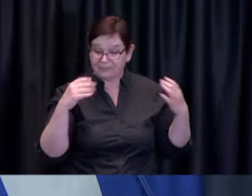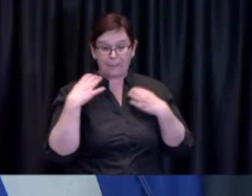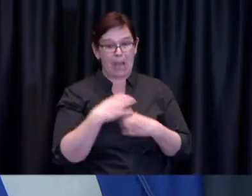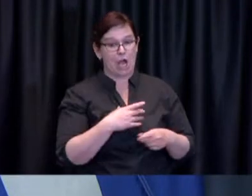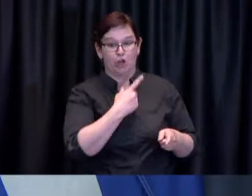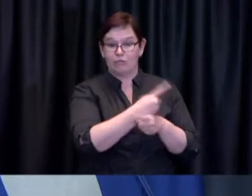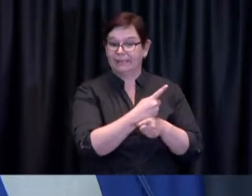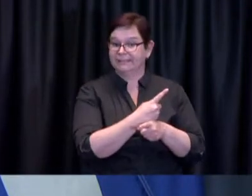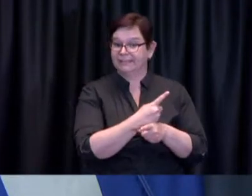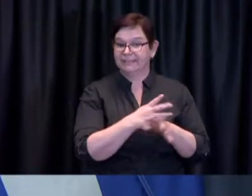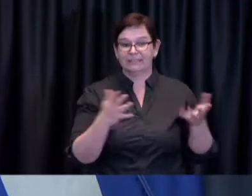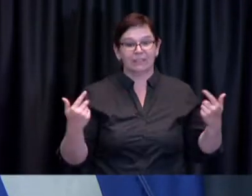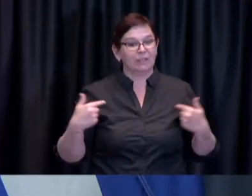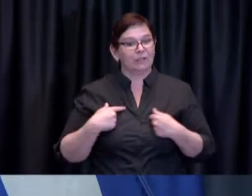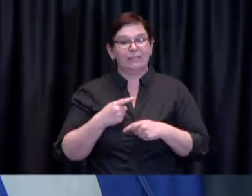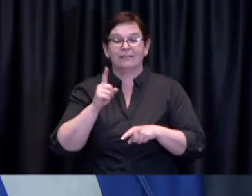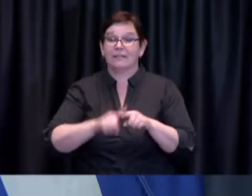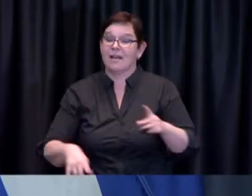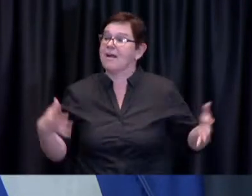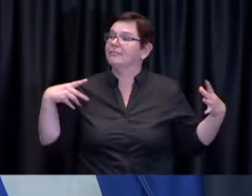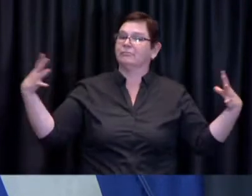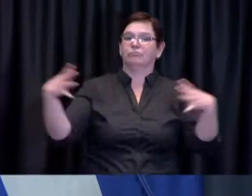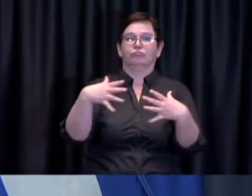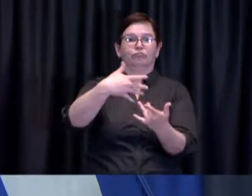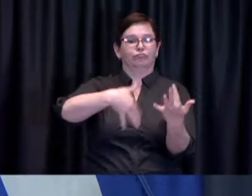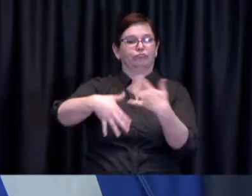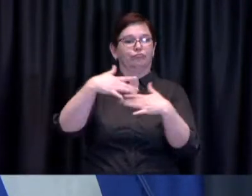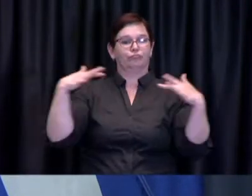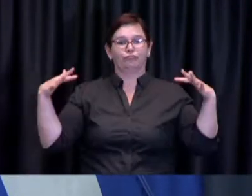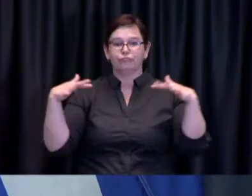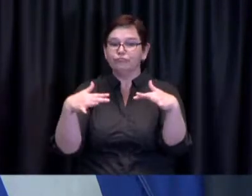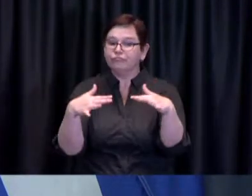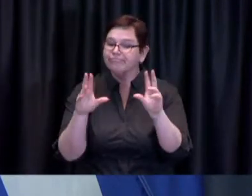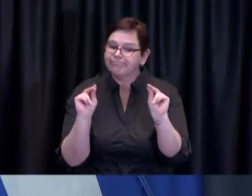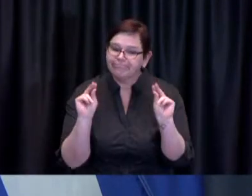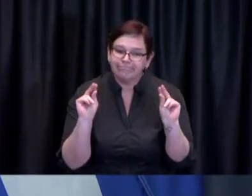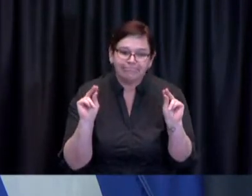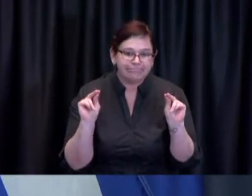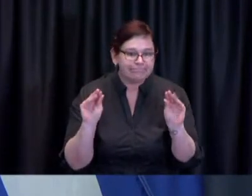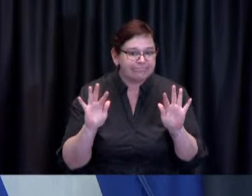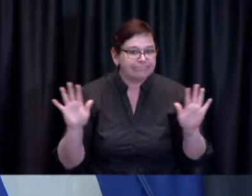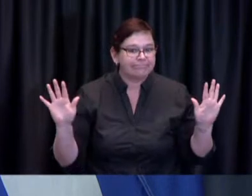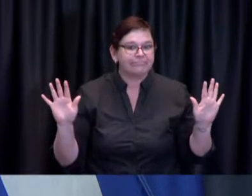such gathering from happening and certainly I understand the interest of hockey fans everywhere